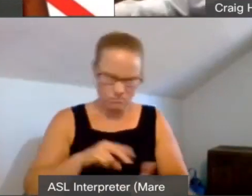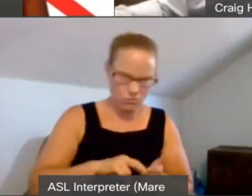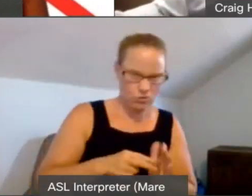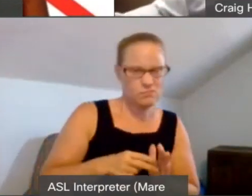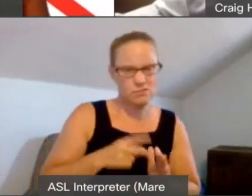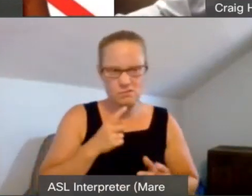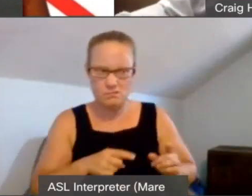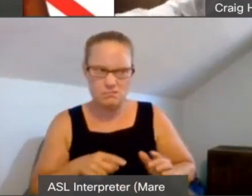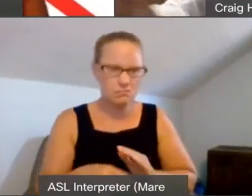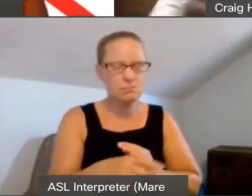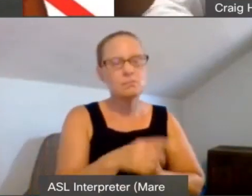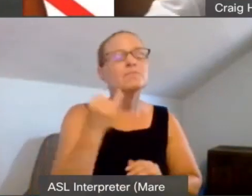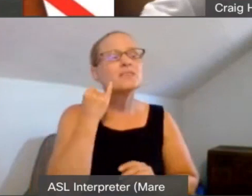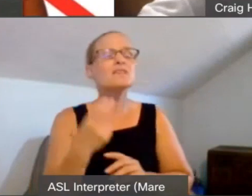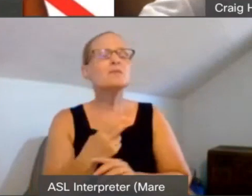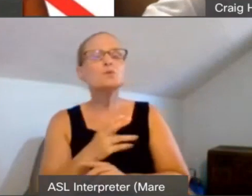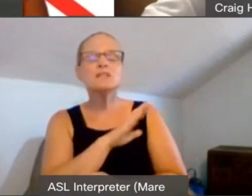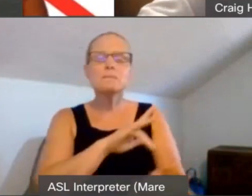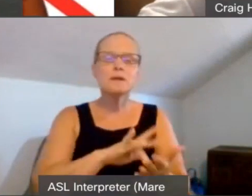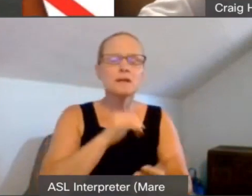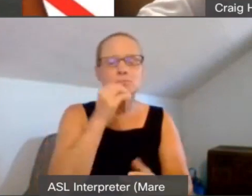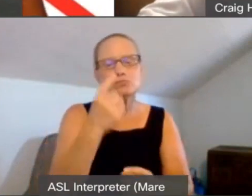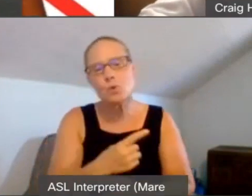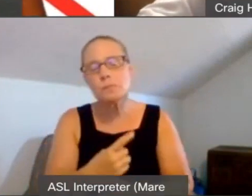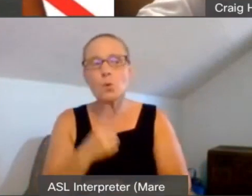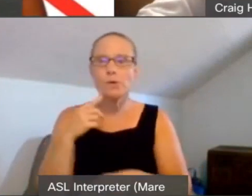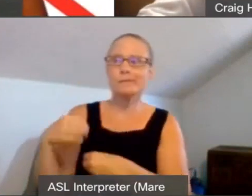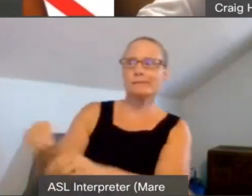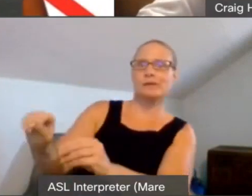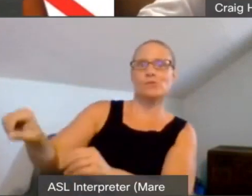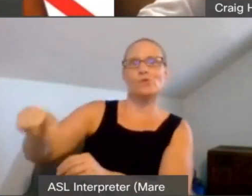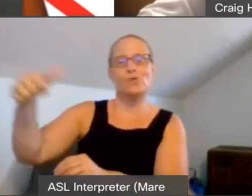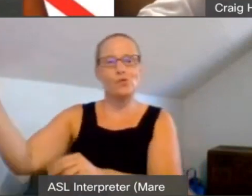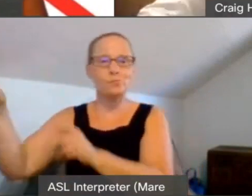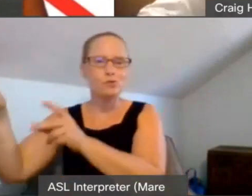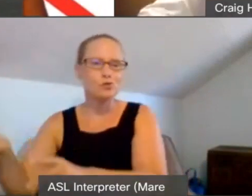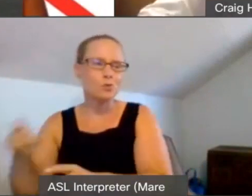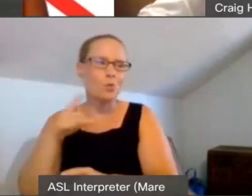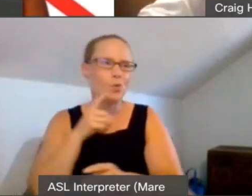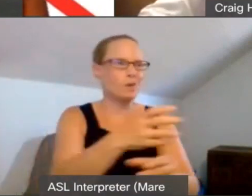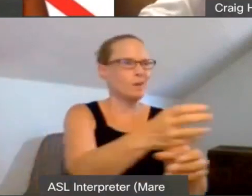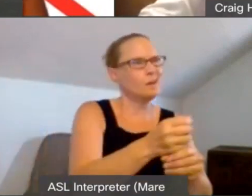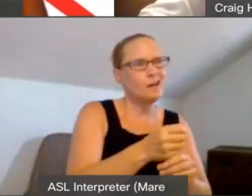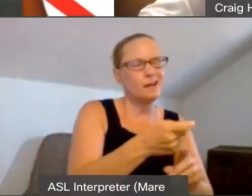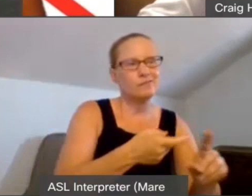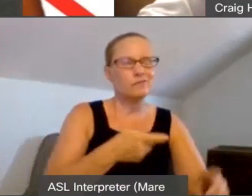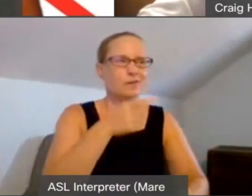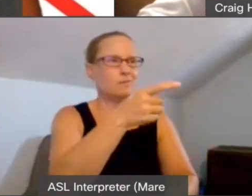If they're using it inappropriately or getting it through, you know illicit means or diverting it